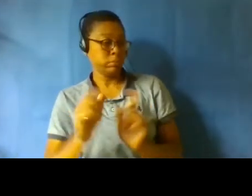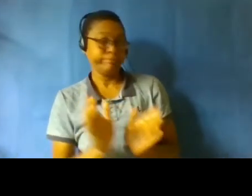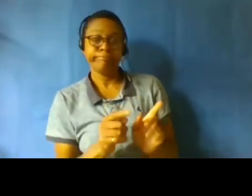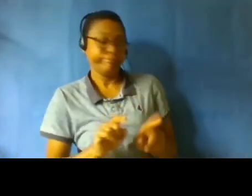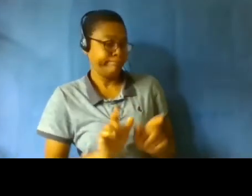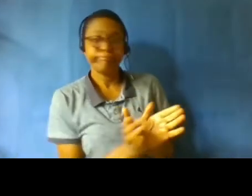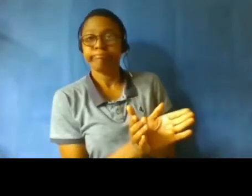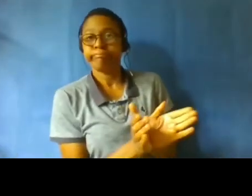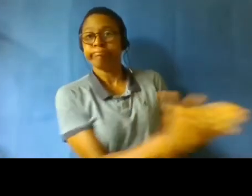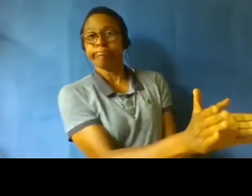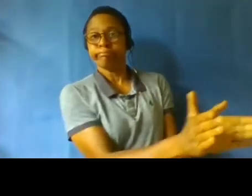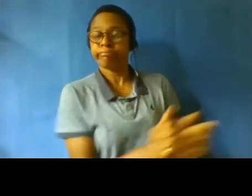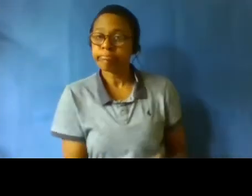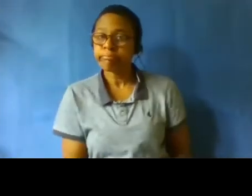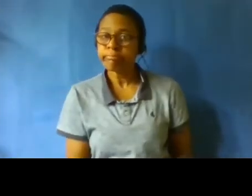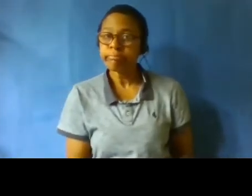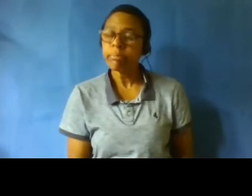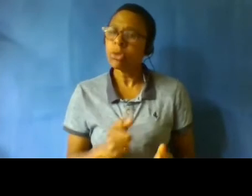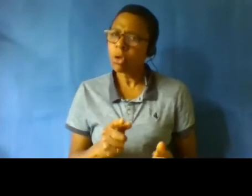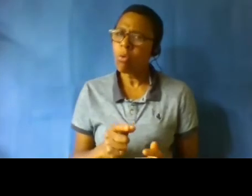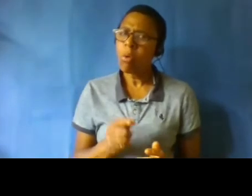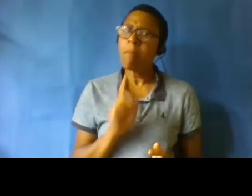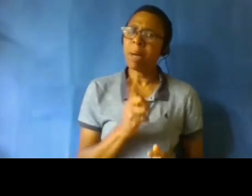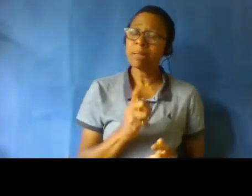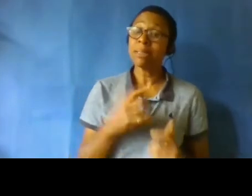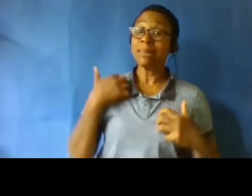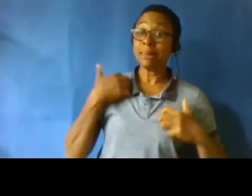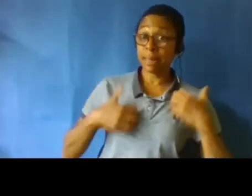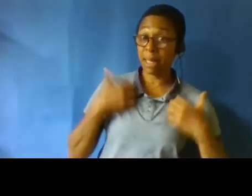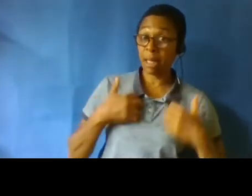arbitrary and Christic hierarchies and stratifications into a more authentic